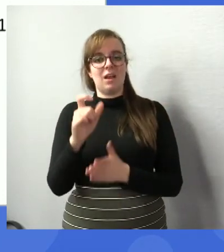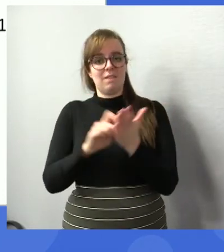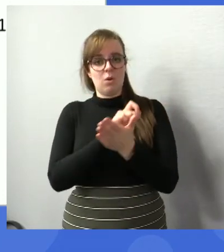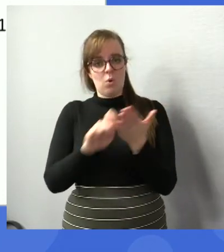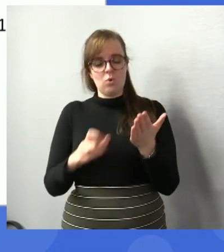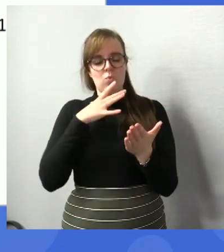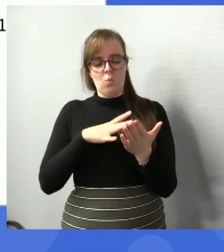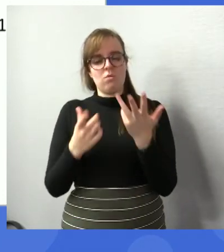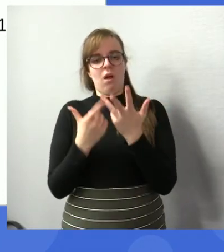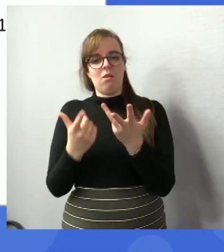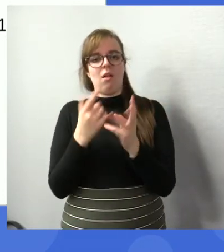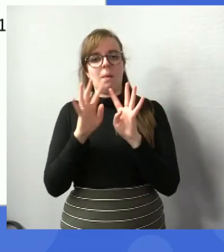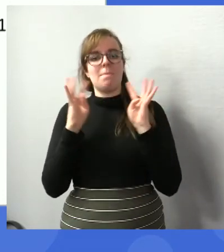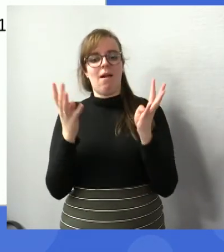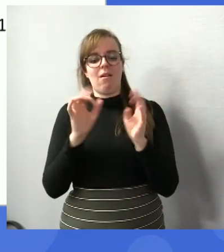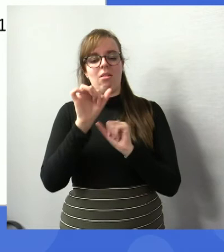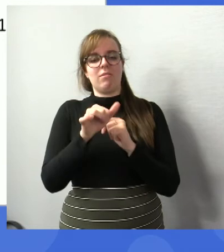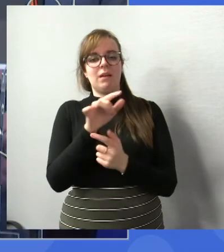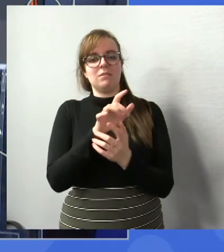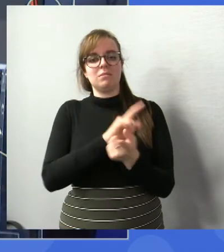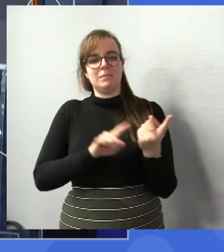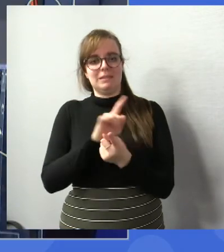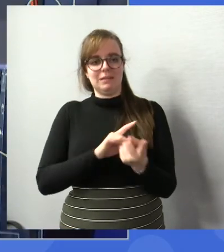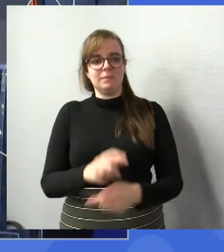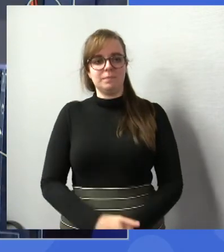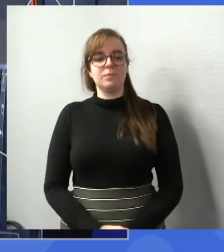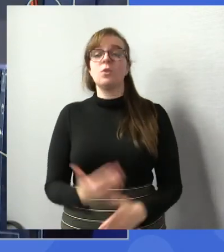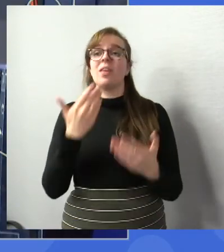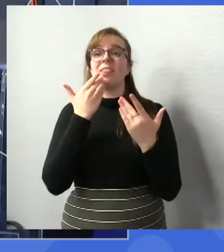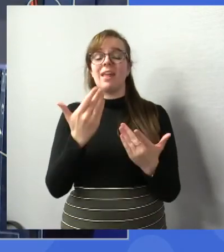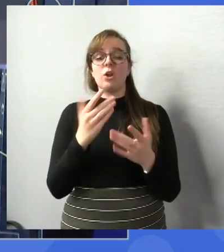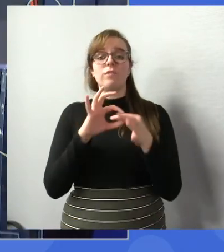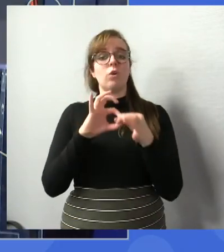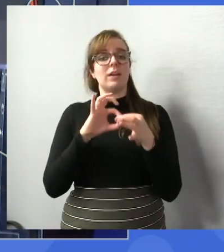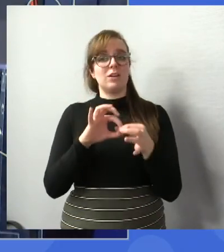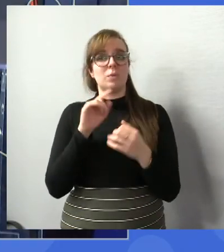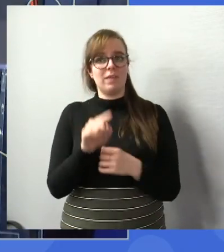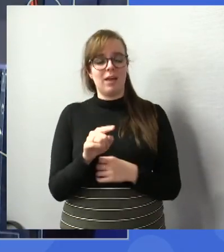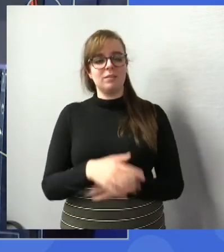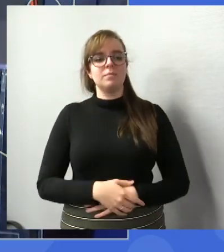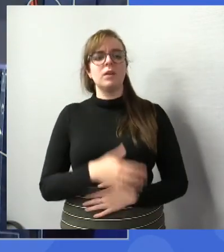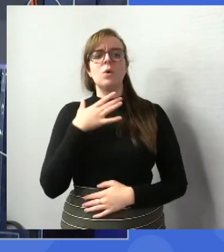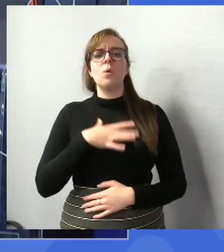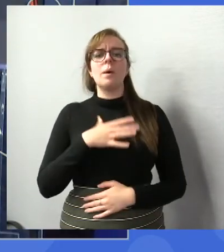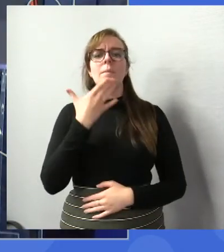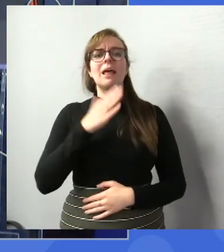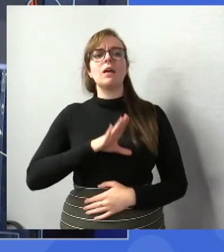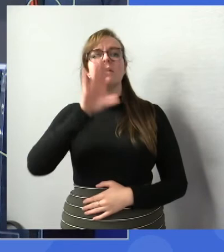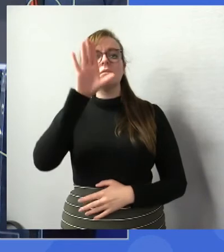panel where they assembly set the questions okay so thank you very much for engaging with that can I just have a show of hands did you find that process